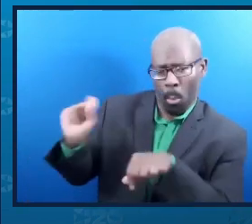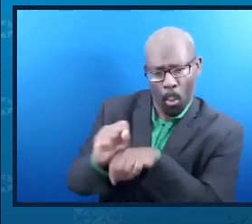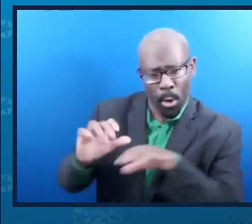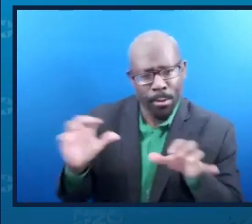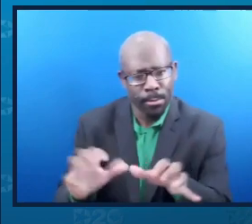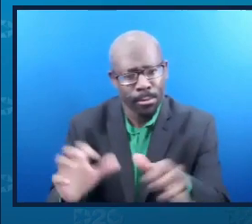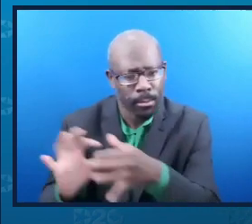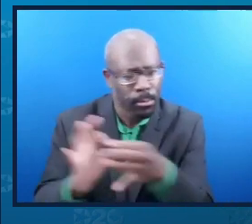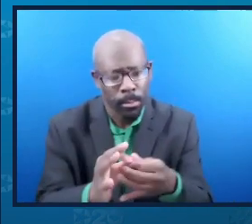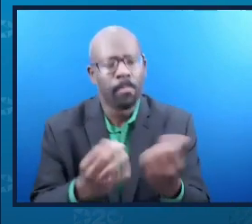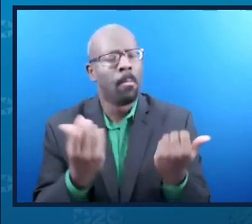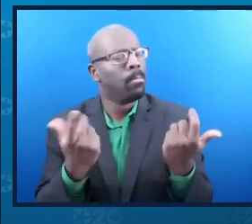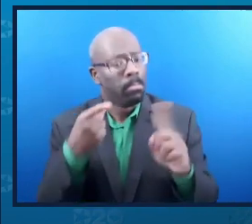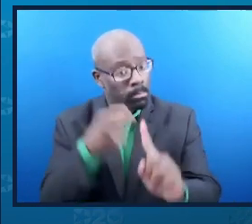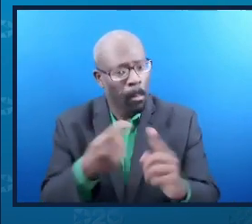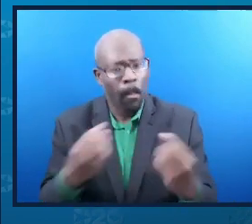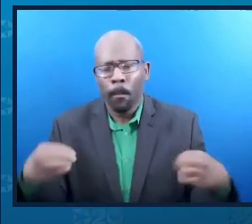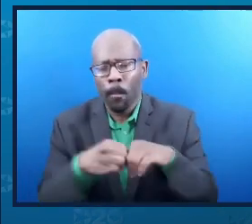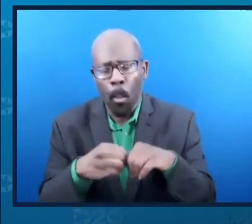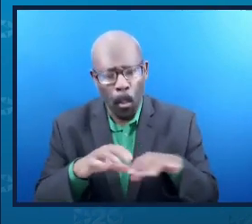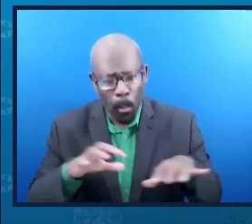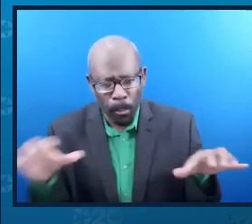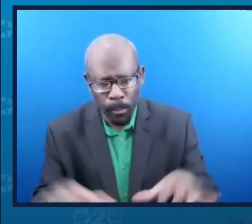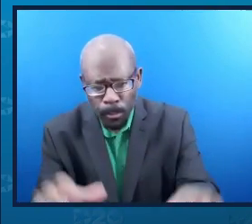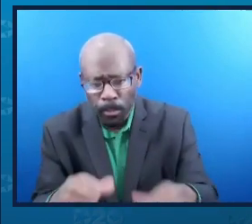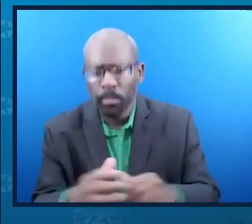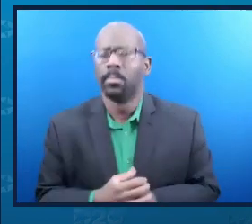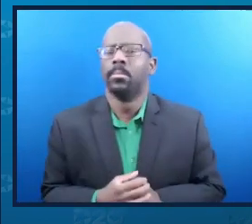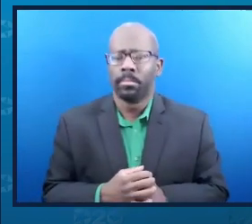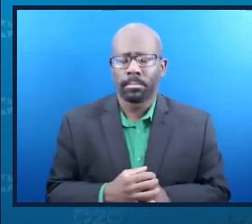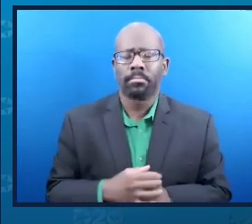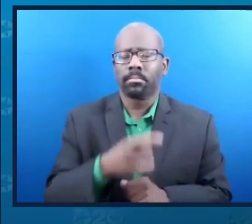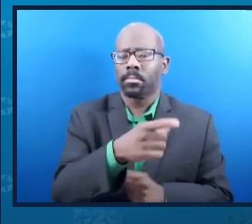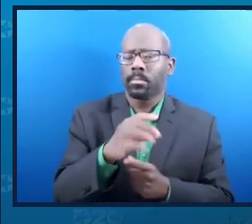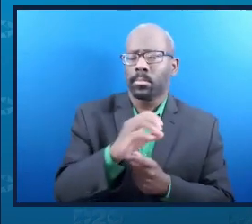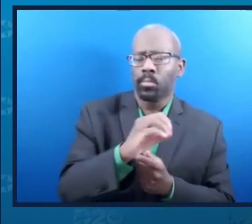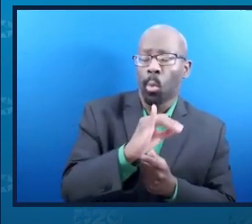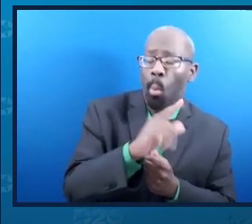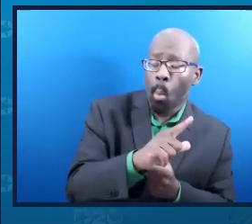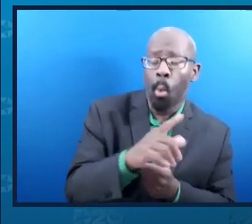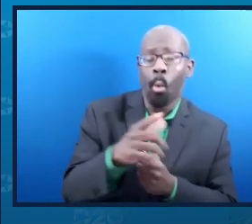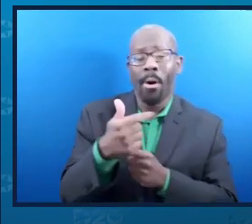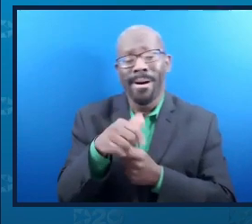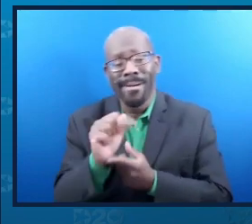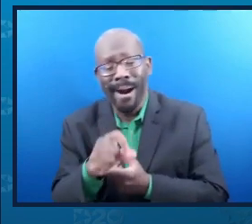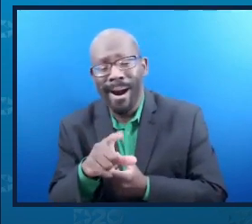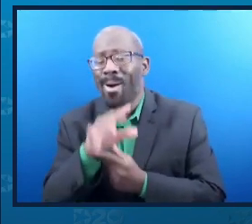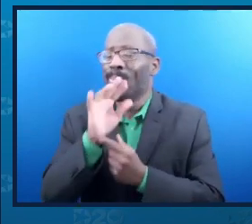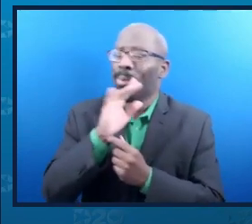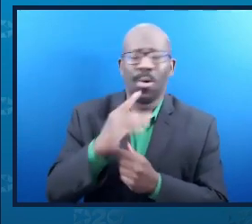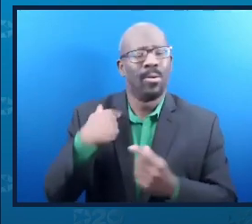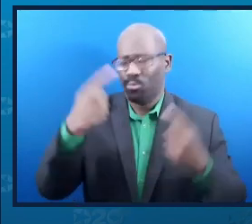WHILE THE TRUMP ADMINISTRATION HAS BEEN ELIMINATING ENVIRONMENTAL PROTECTIONS, WE'VE EXPANDED THEM.